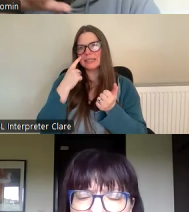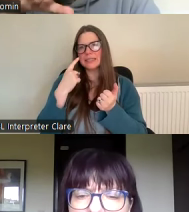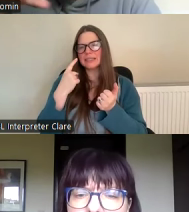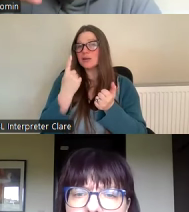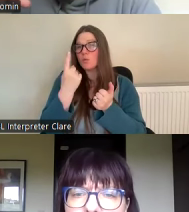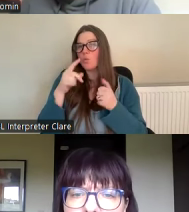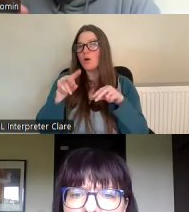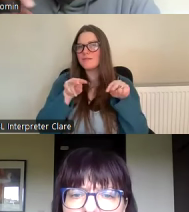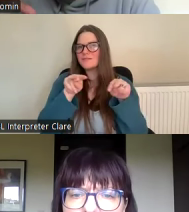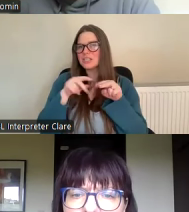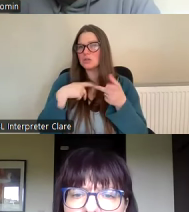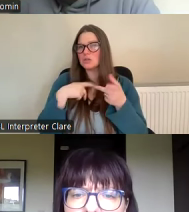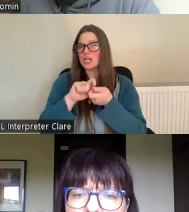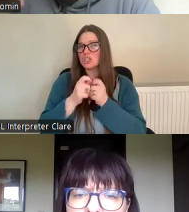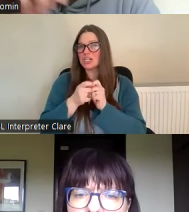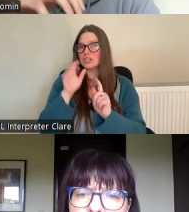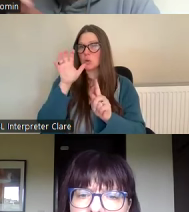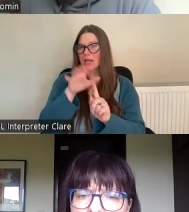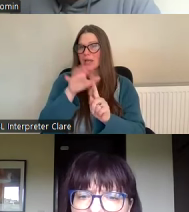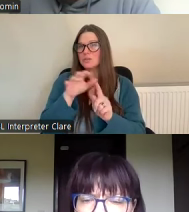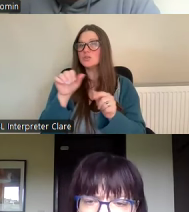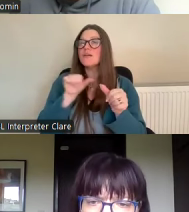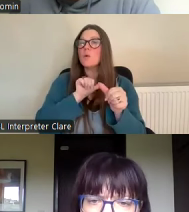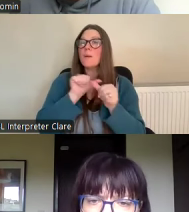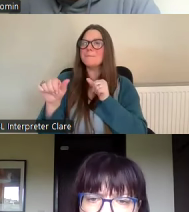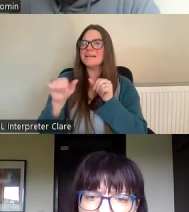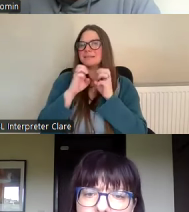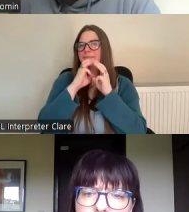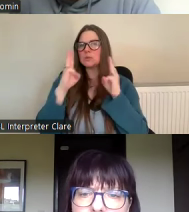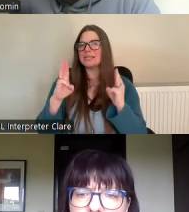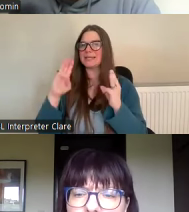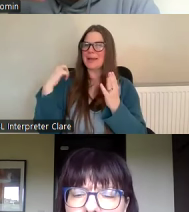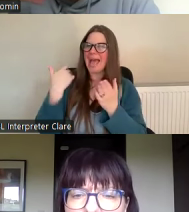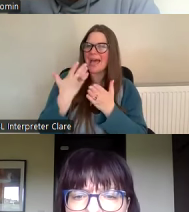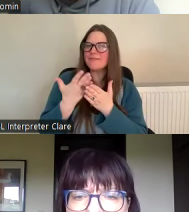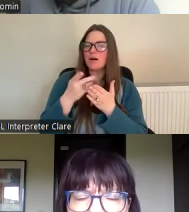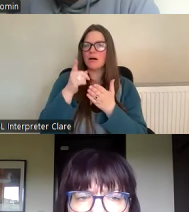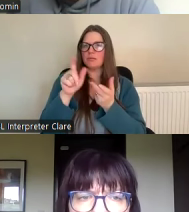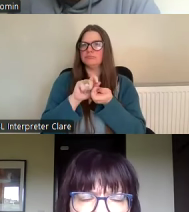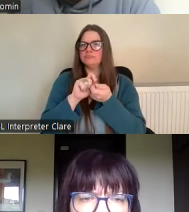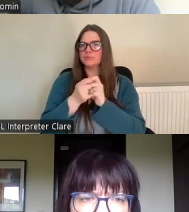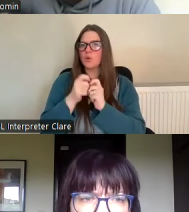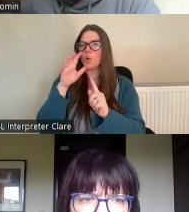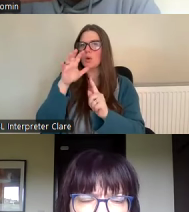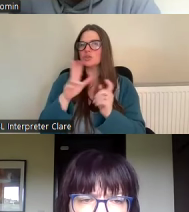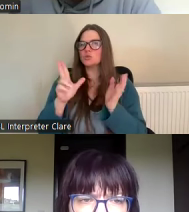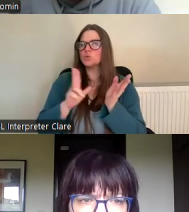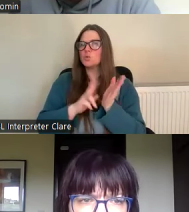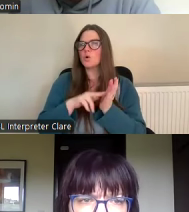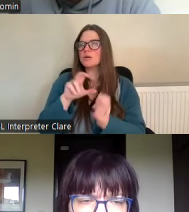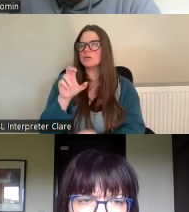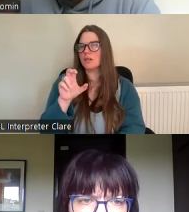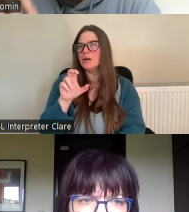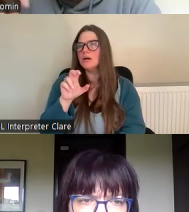I changed the location for the best museum ever to only show in Newcastle. You can do the exact same thing, and we can have separate campaigns